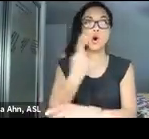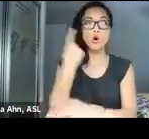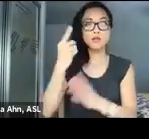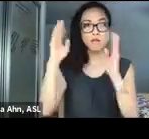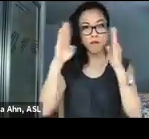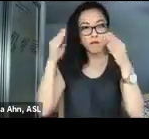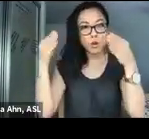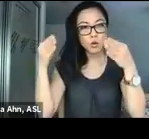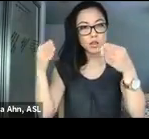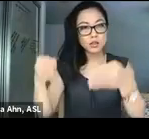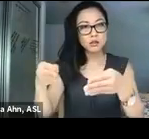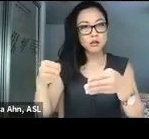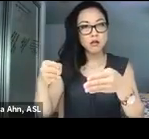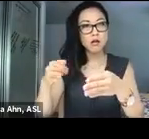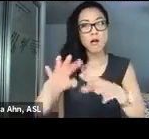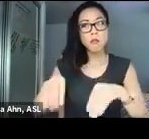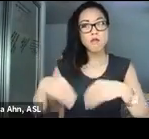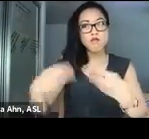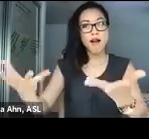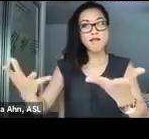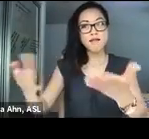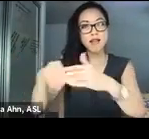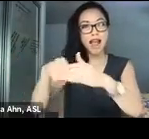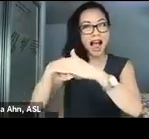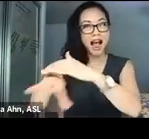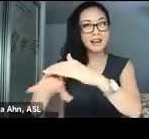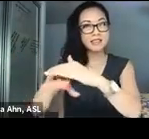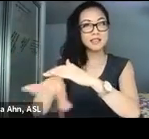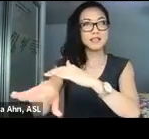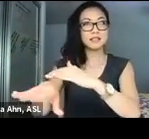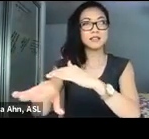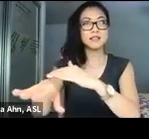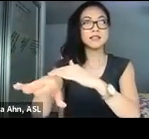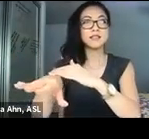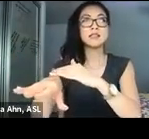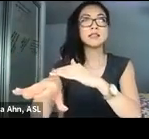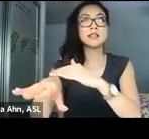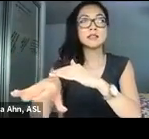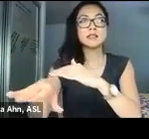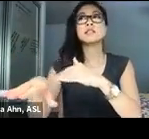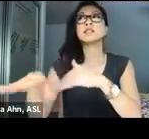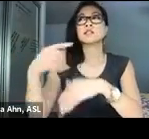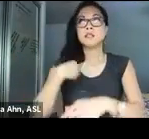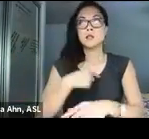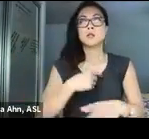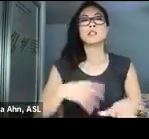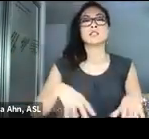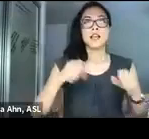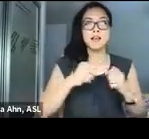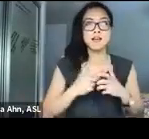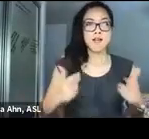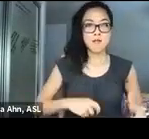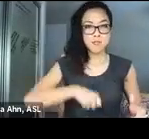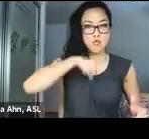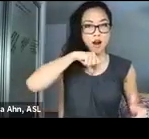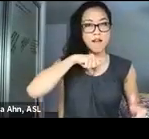the caregiver was lost their income or people that wanted to connect, but like given their